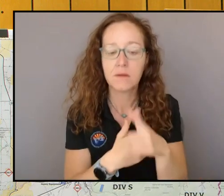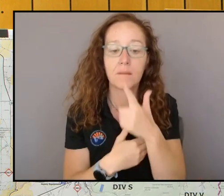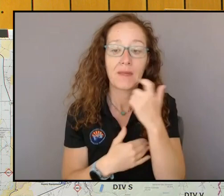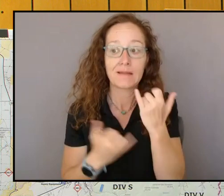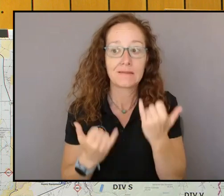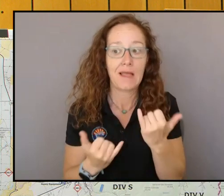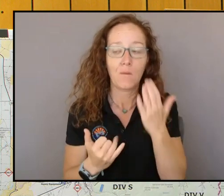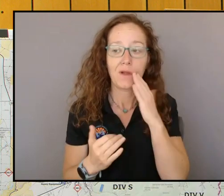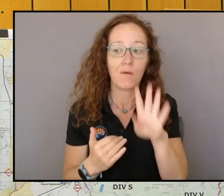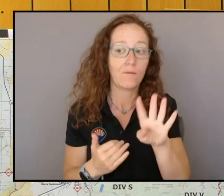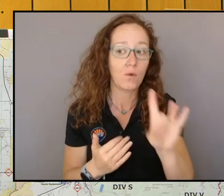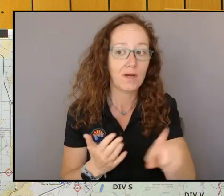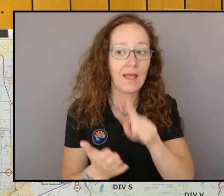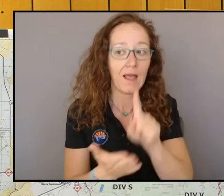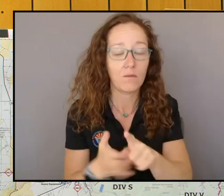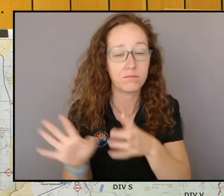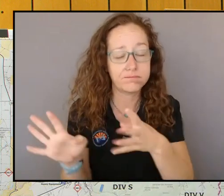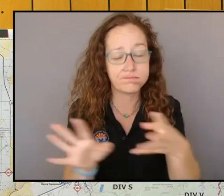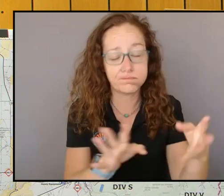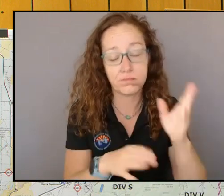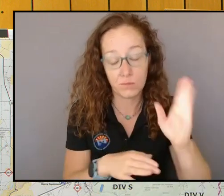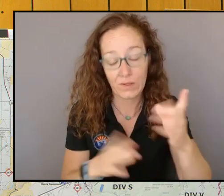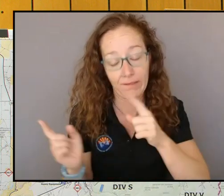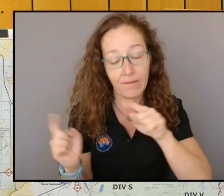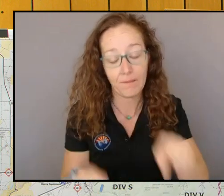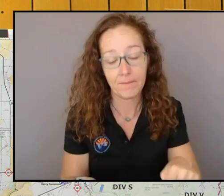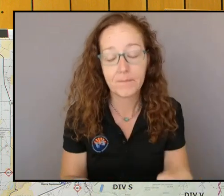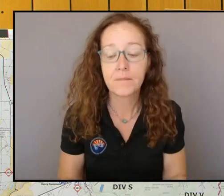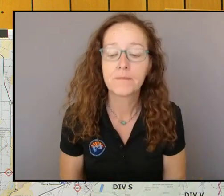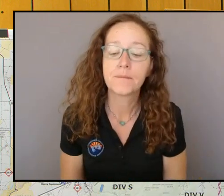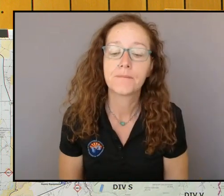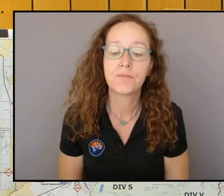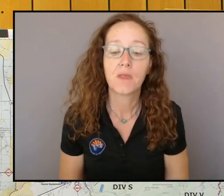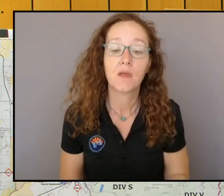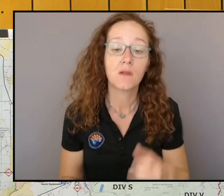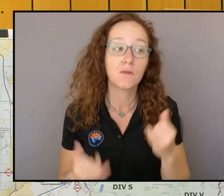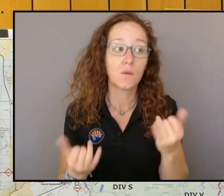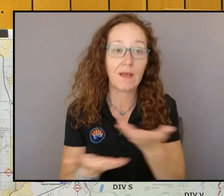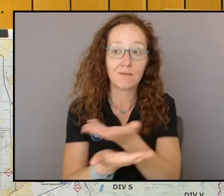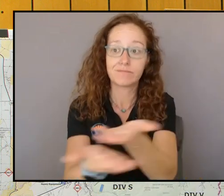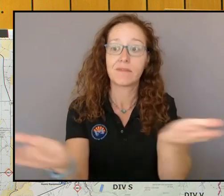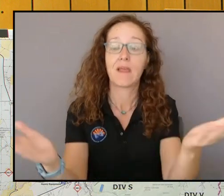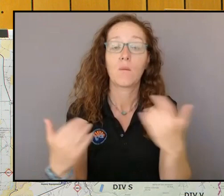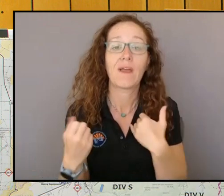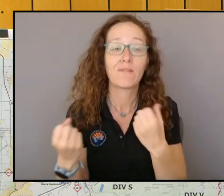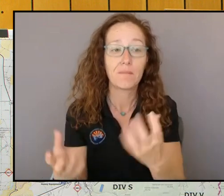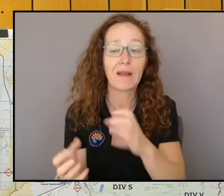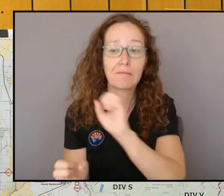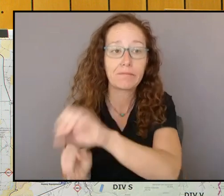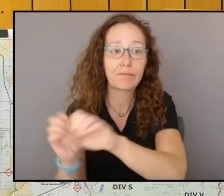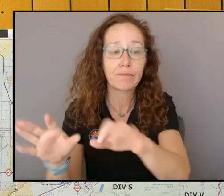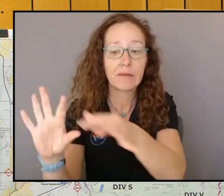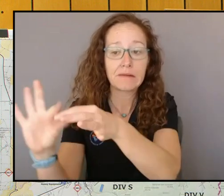really at the end of the day is these 'If/Then' statements out in the field. So if the fire crosses over and gets established below